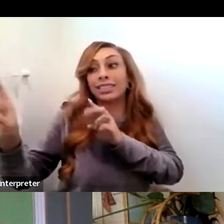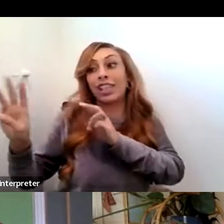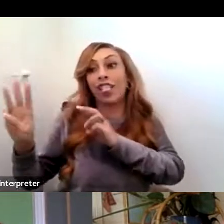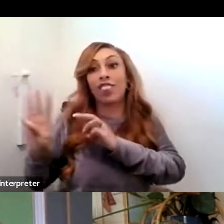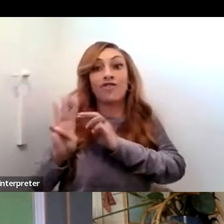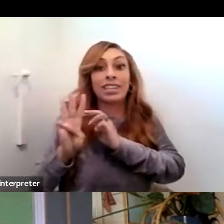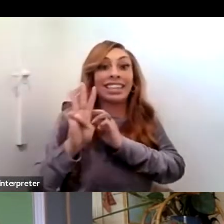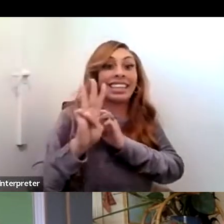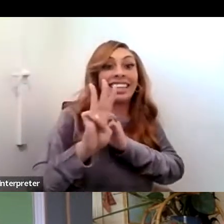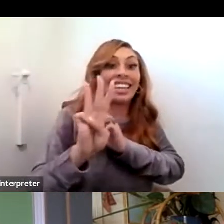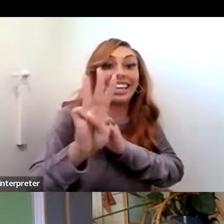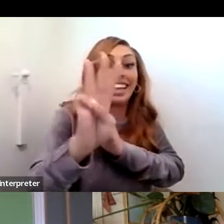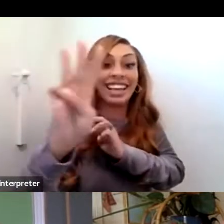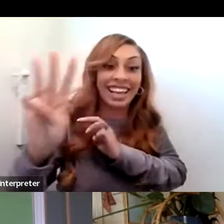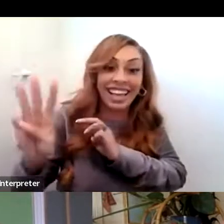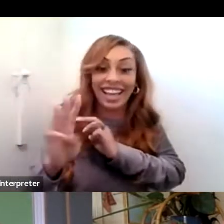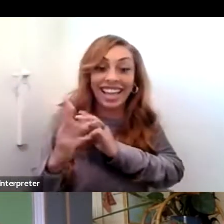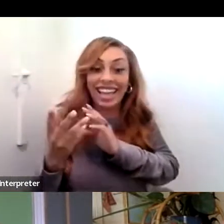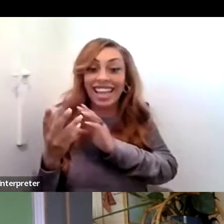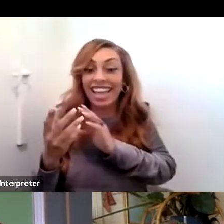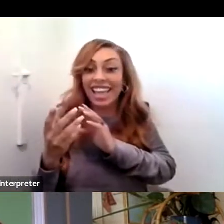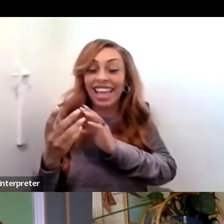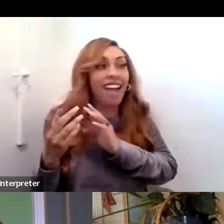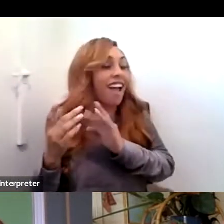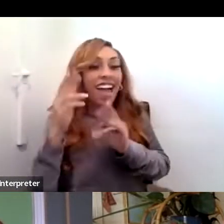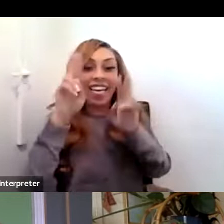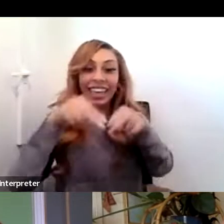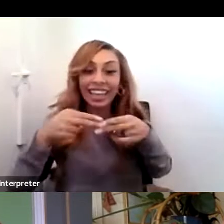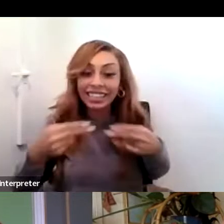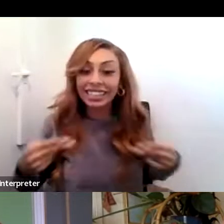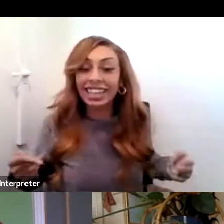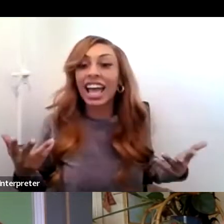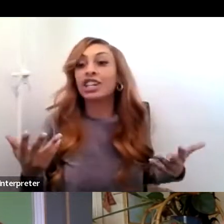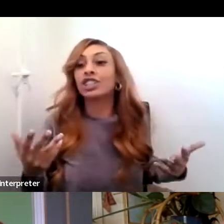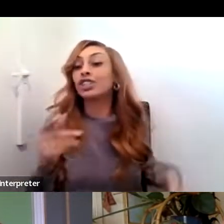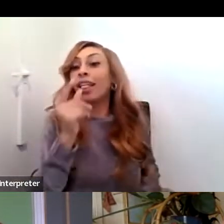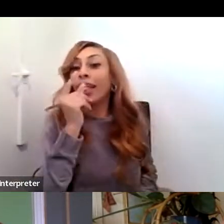and suddenly the international ability of digital theatre,